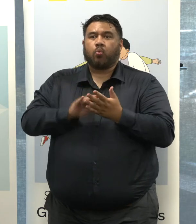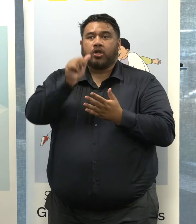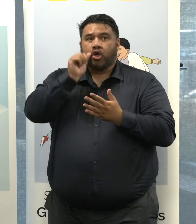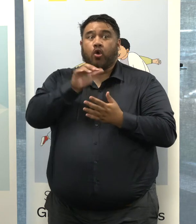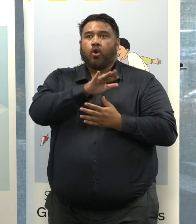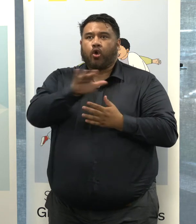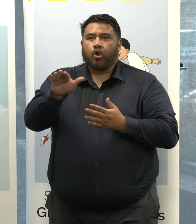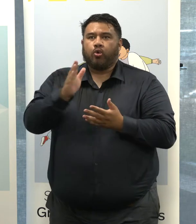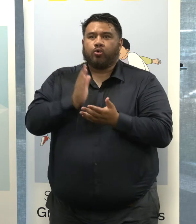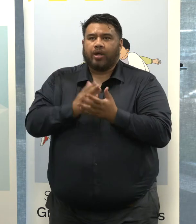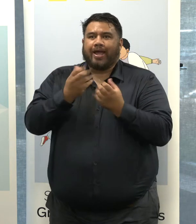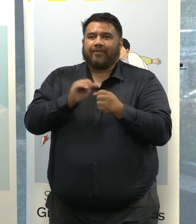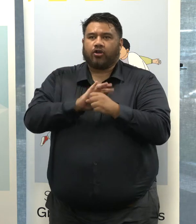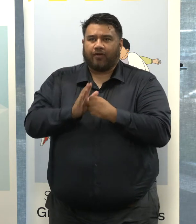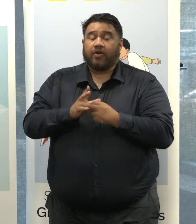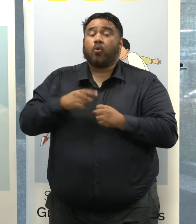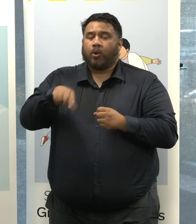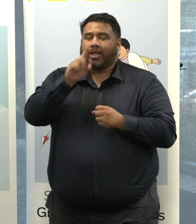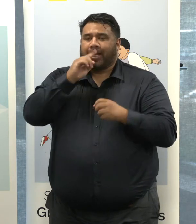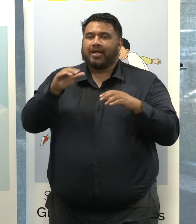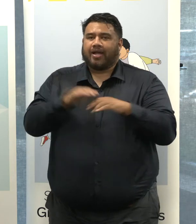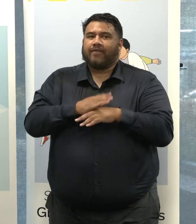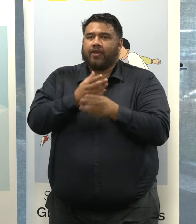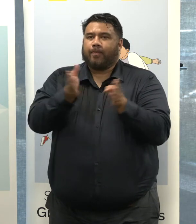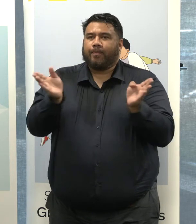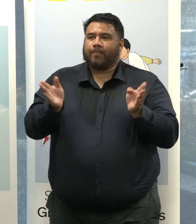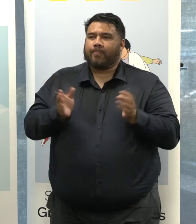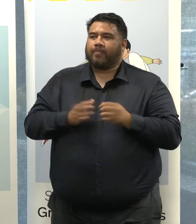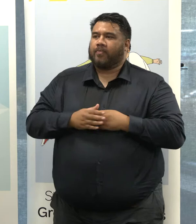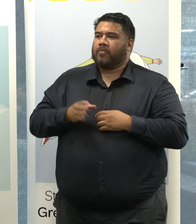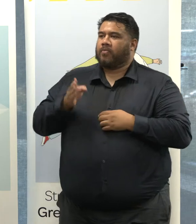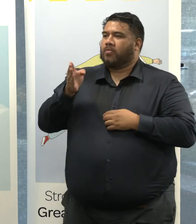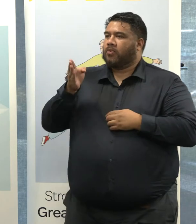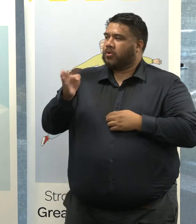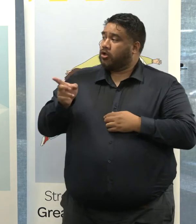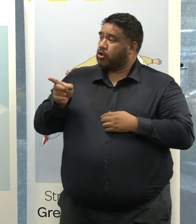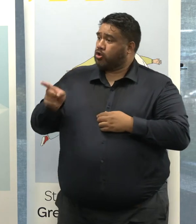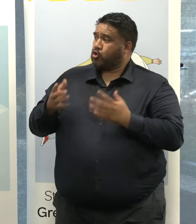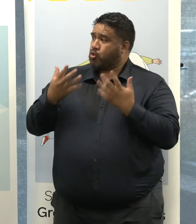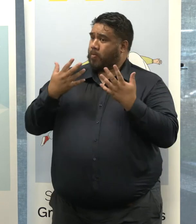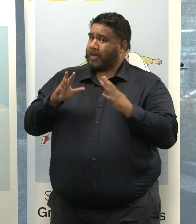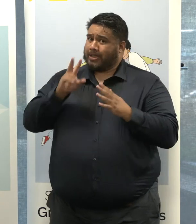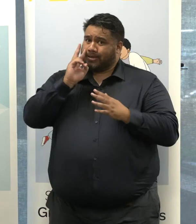know everyone who might be positive and can make sure that we are feeding into making sure